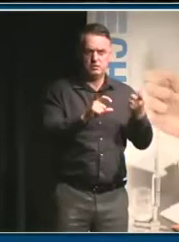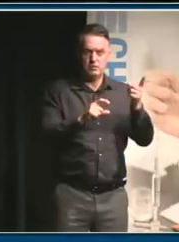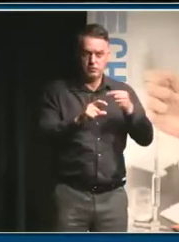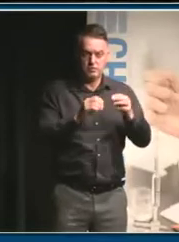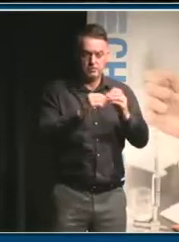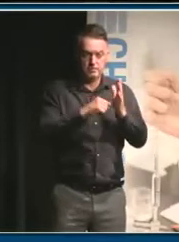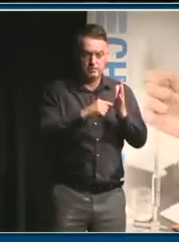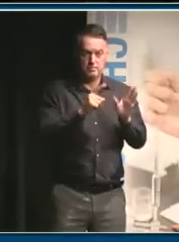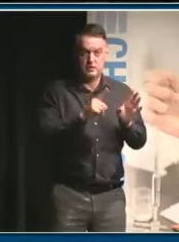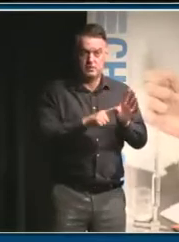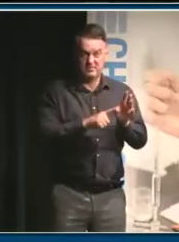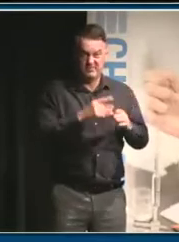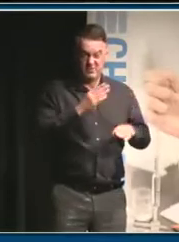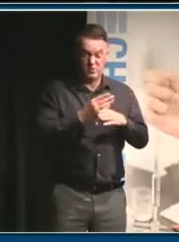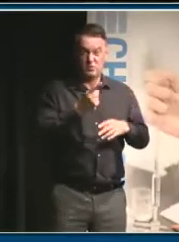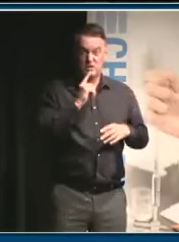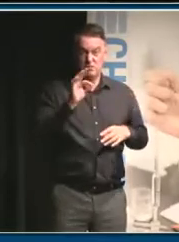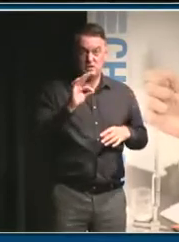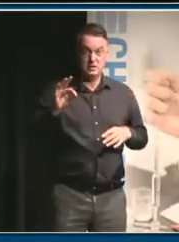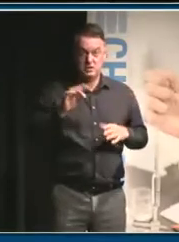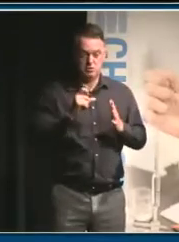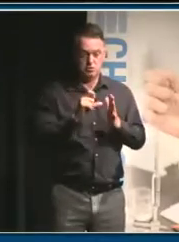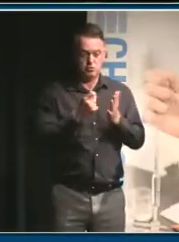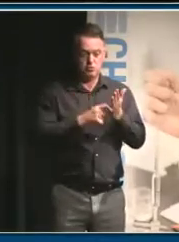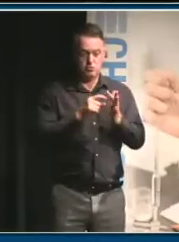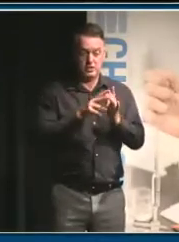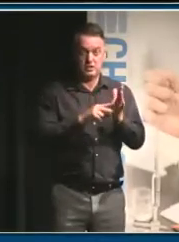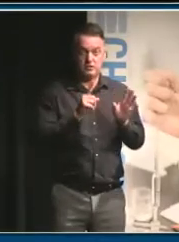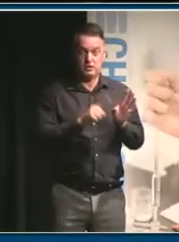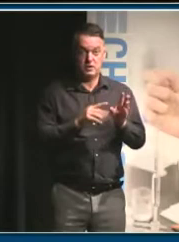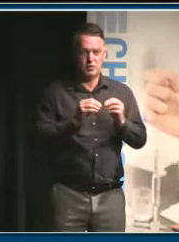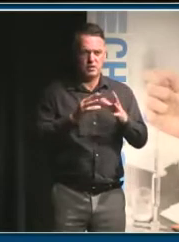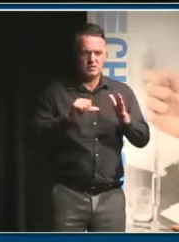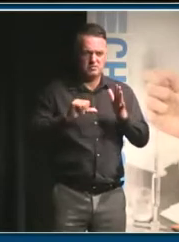and it works to a hundred percent recovery, without using harsh reagents, without using